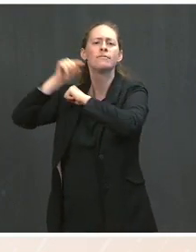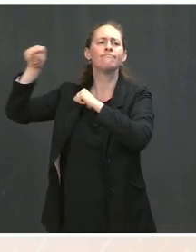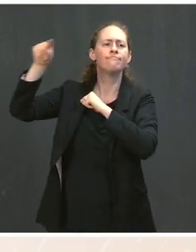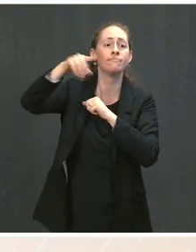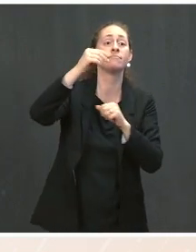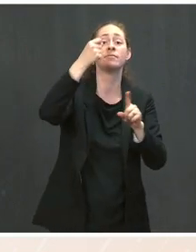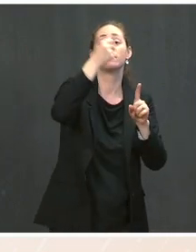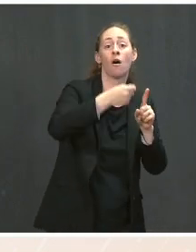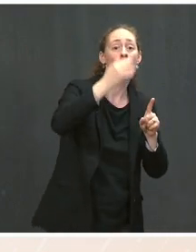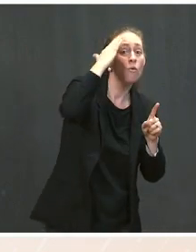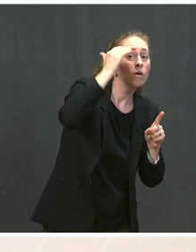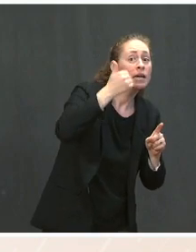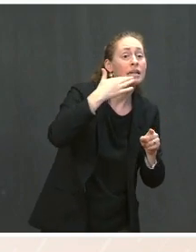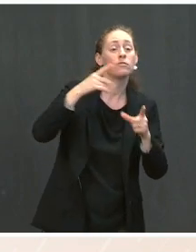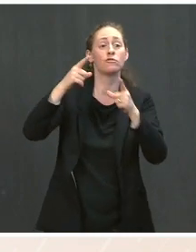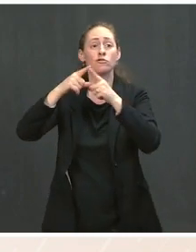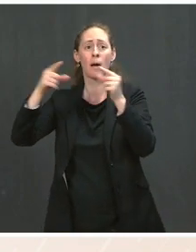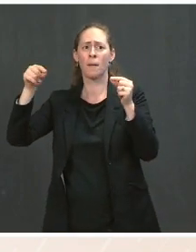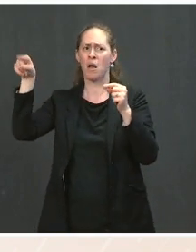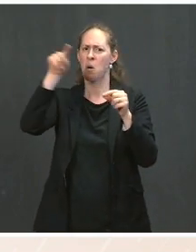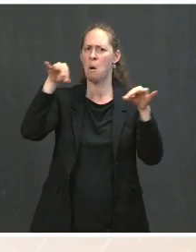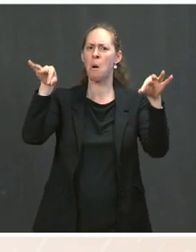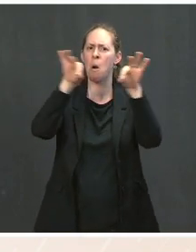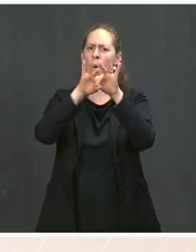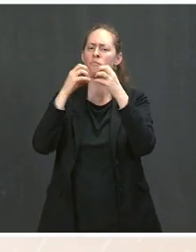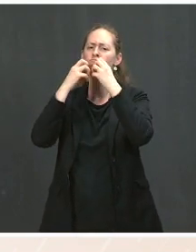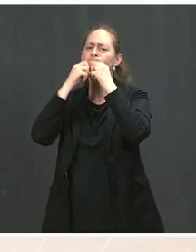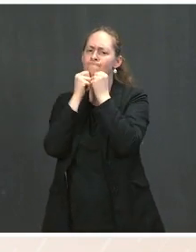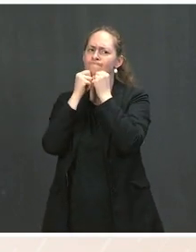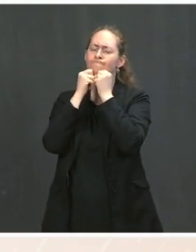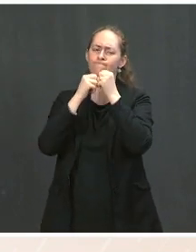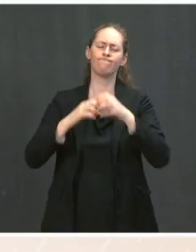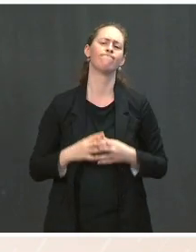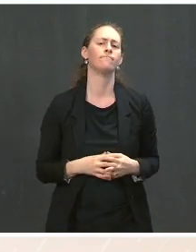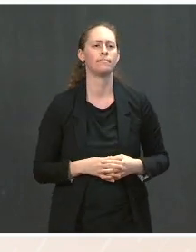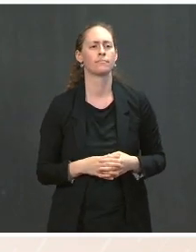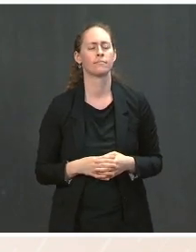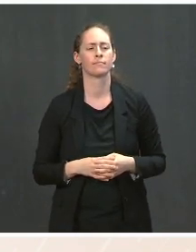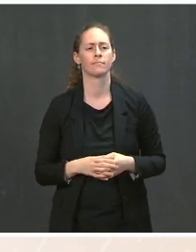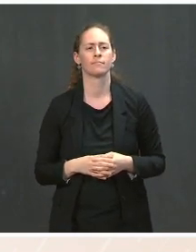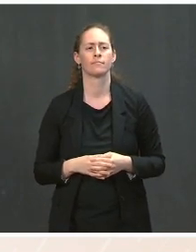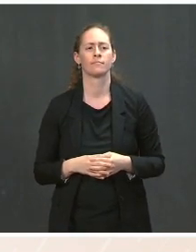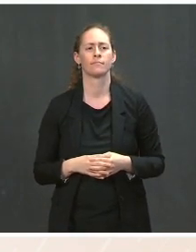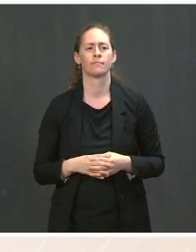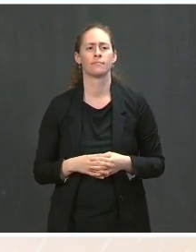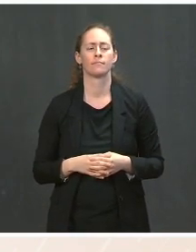The Press: And last question: my Canadian one of the day. Ms. Psaki: Okay. The Press: Knowing that communities on both sides